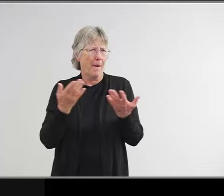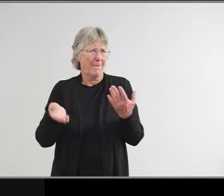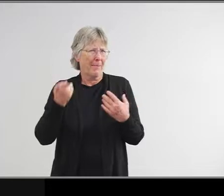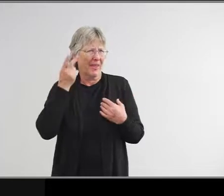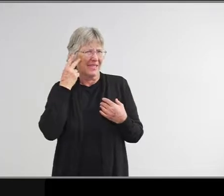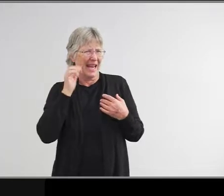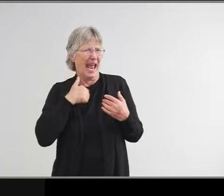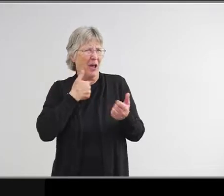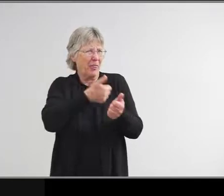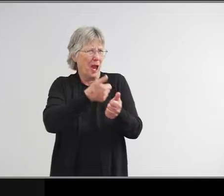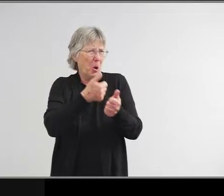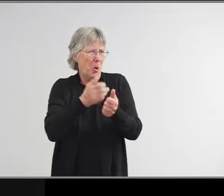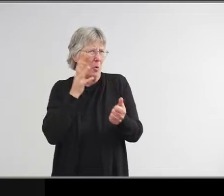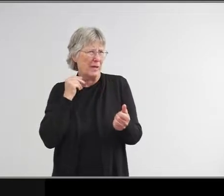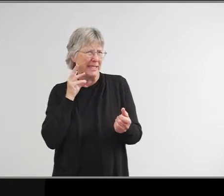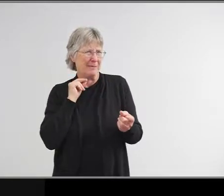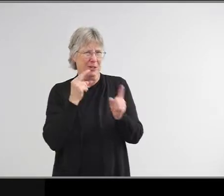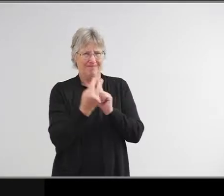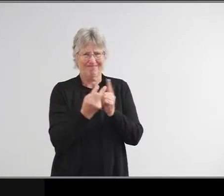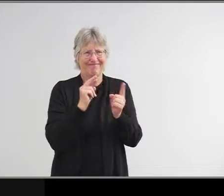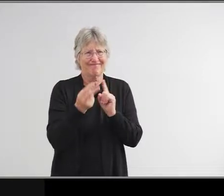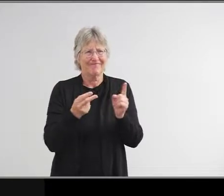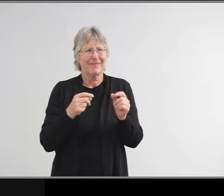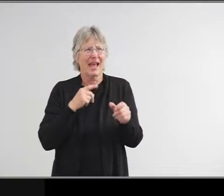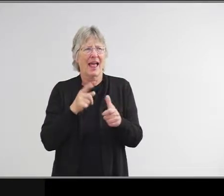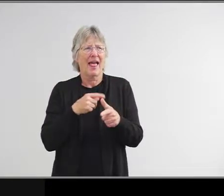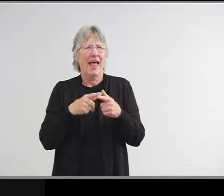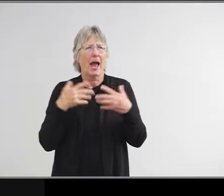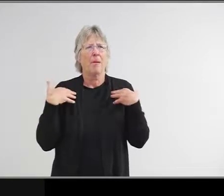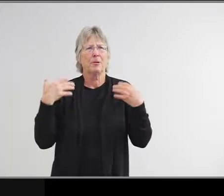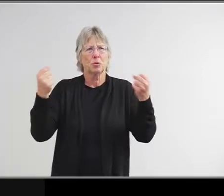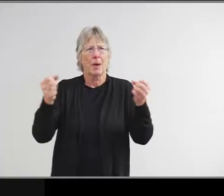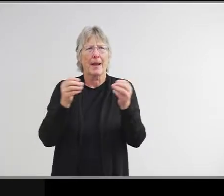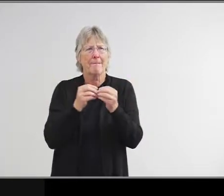These sessions help to strengthen classroom communities and build empathy among students.